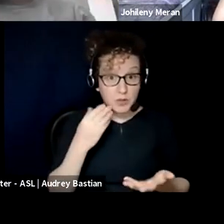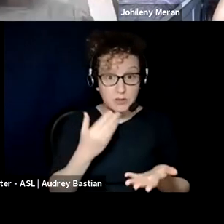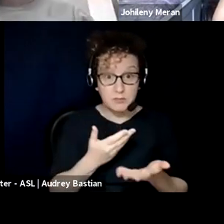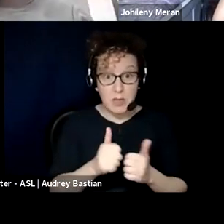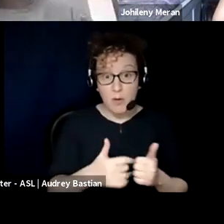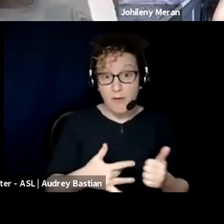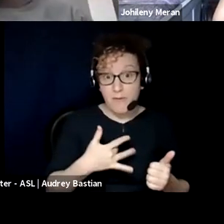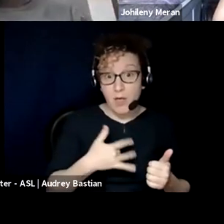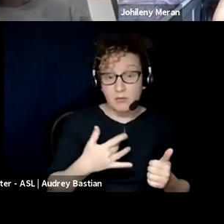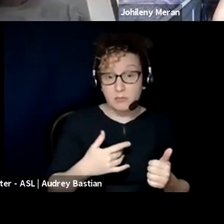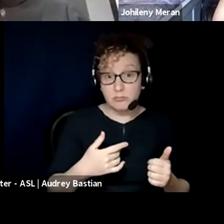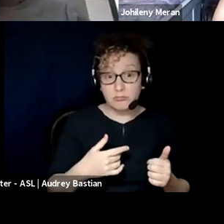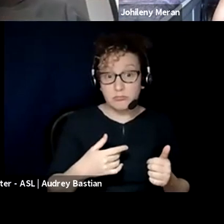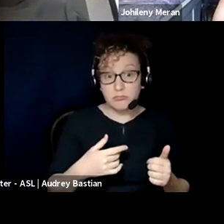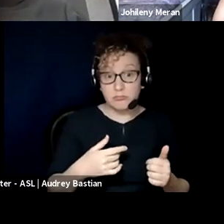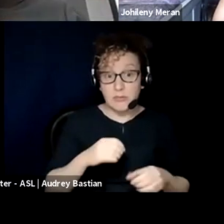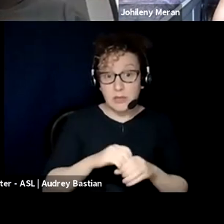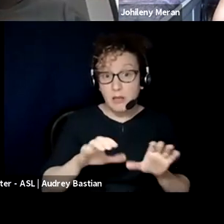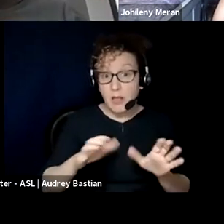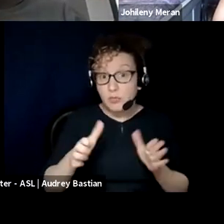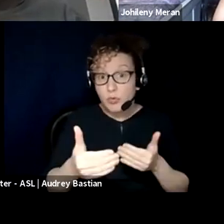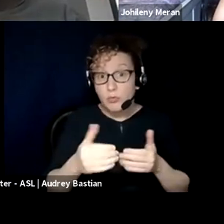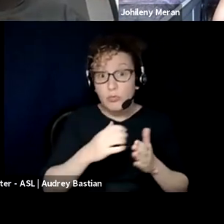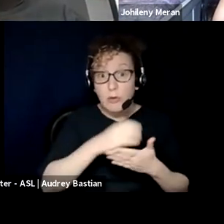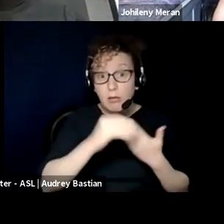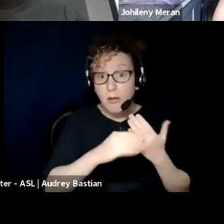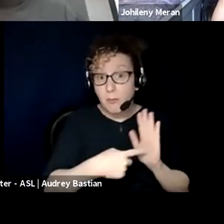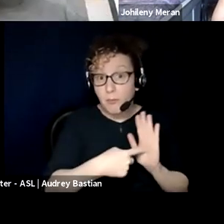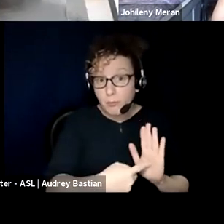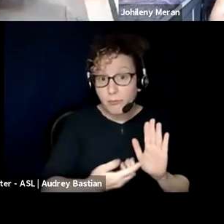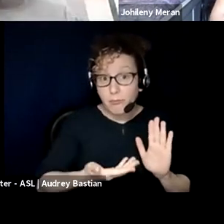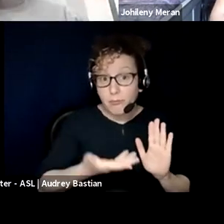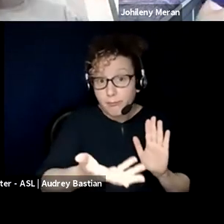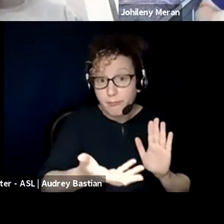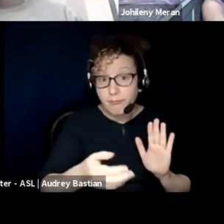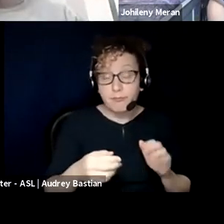being reflected in the classroom curriculum or in the co- curricular activities that were